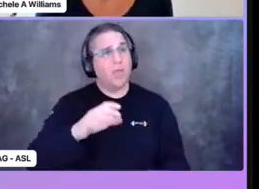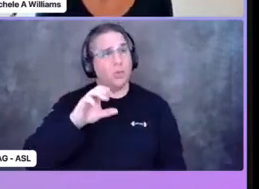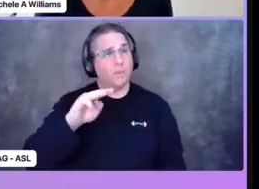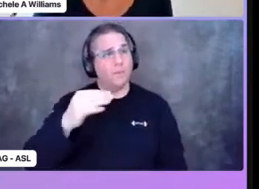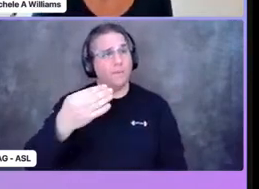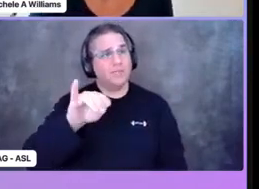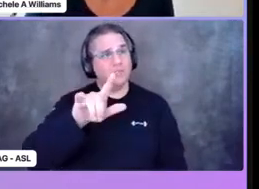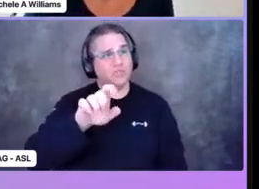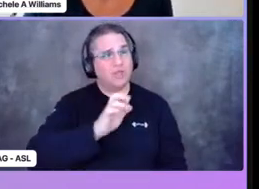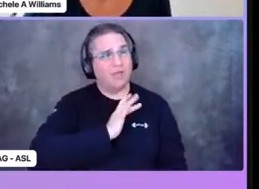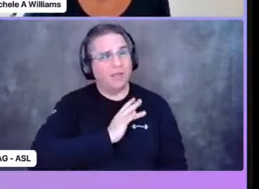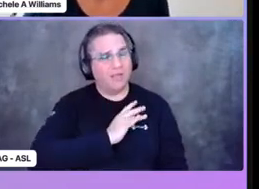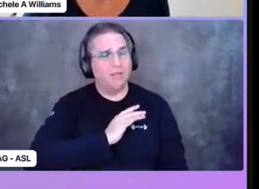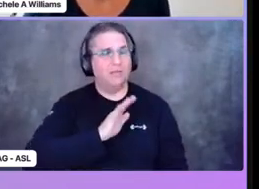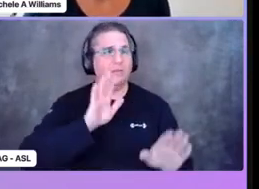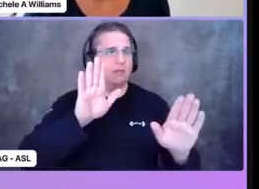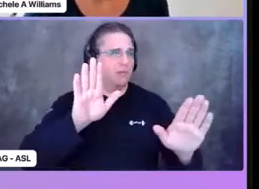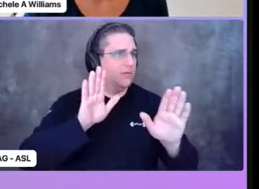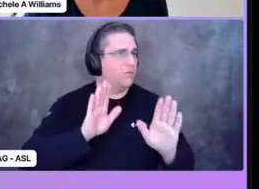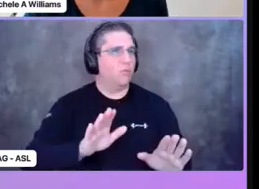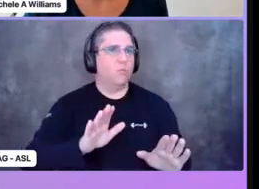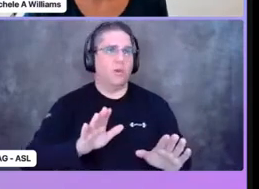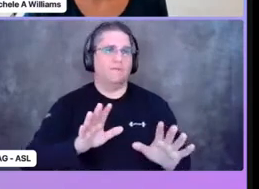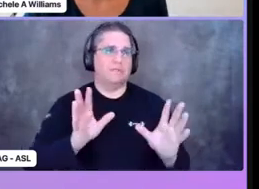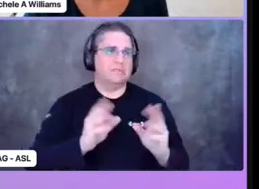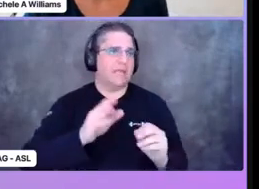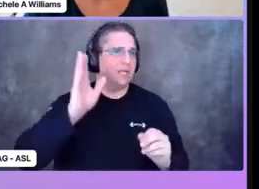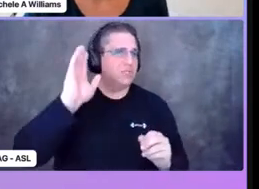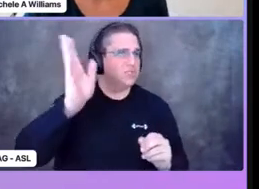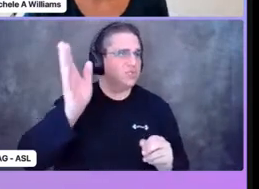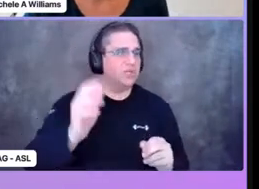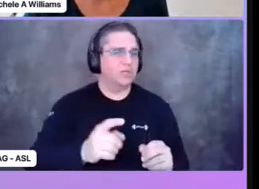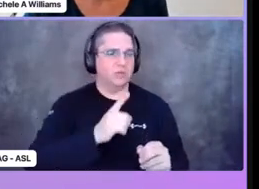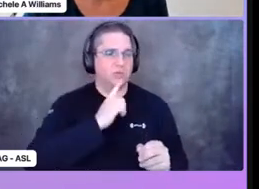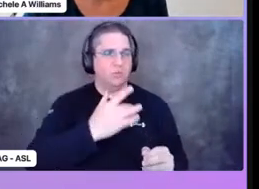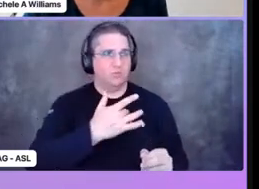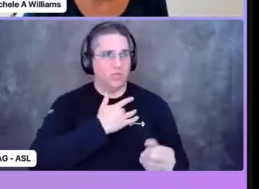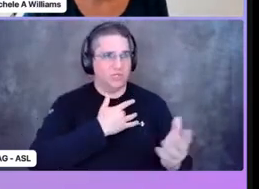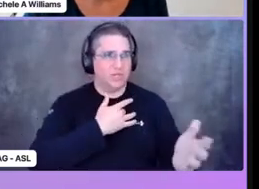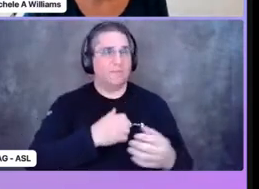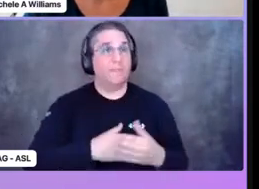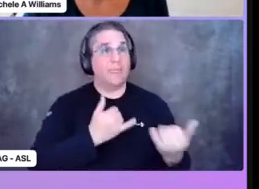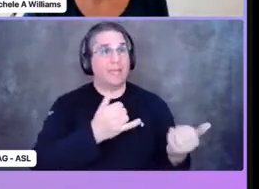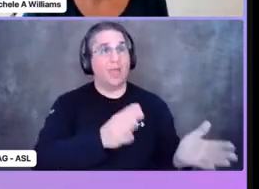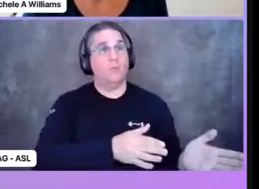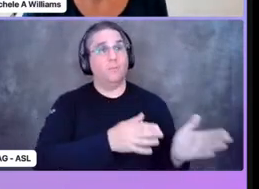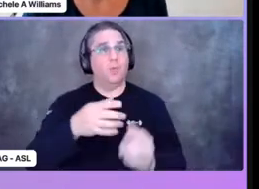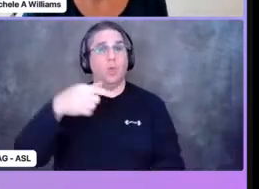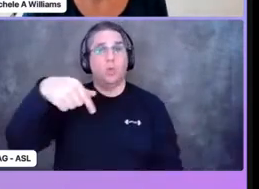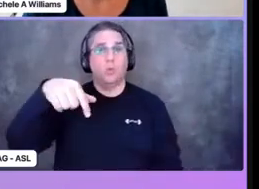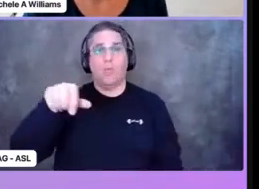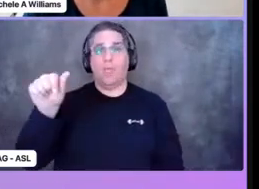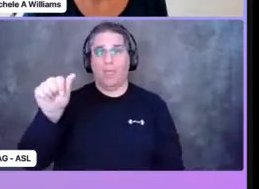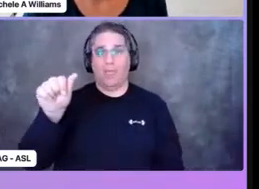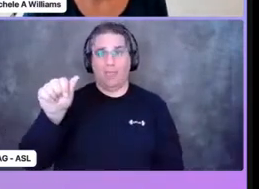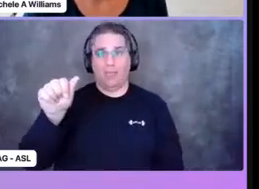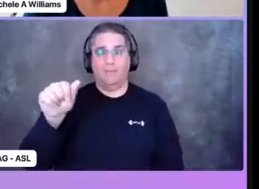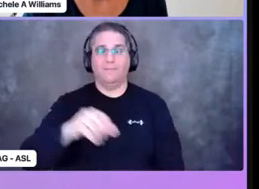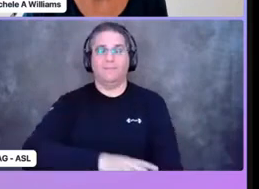you so much. [>>] Thank you so much Michele. That was a great session, we really appreciate all of your